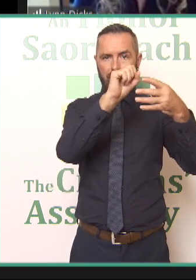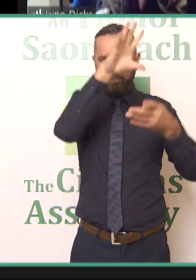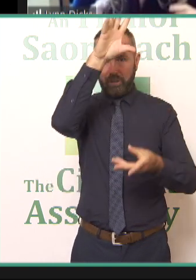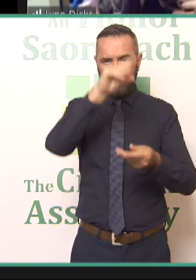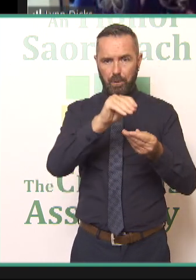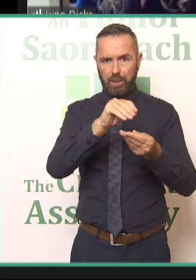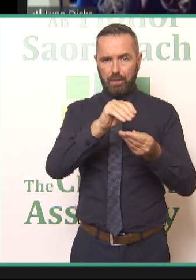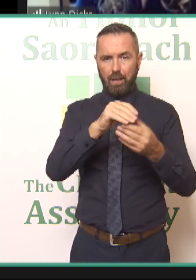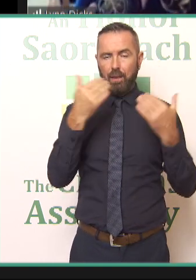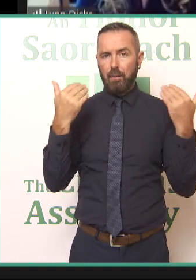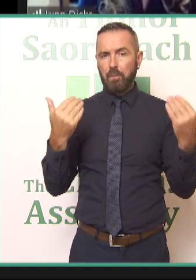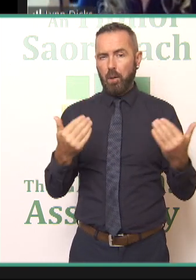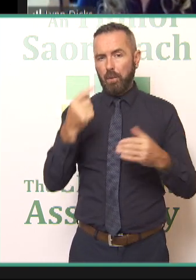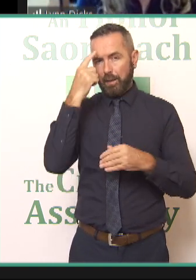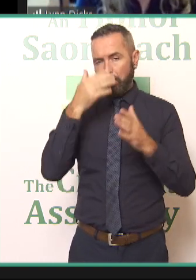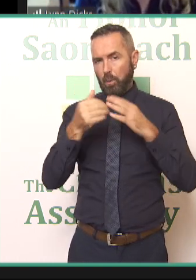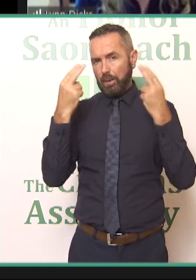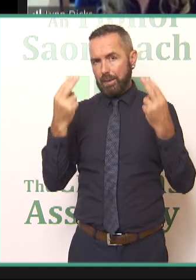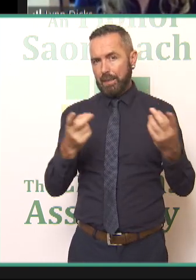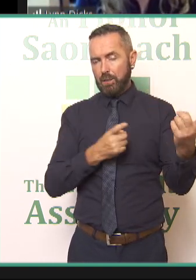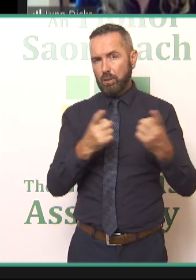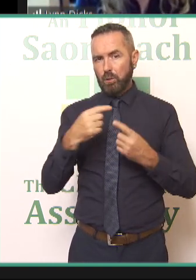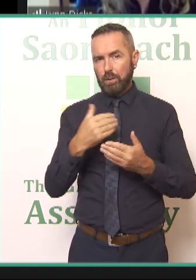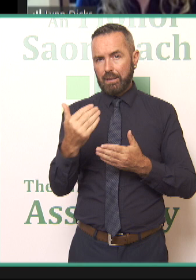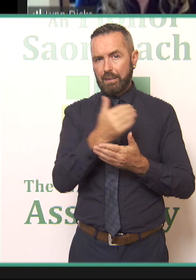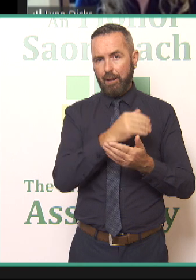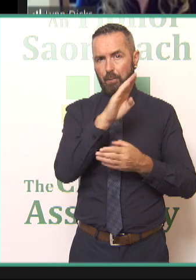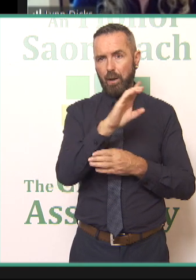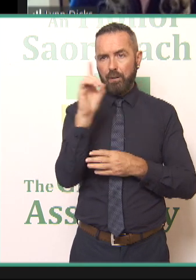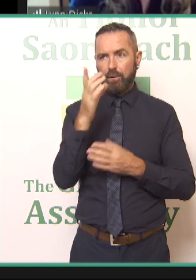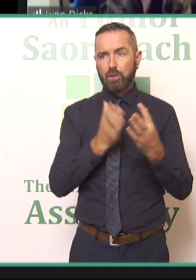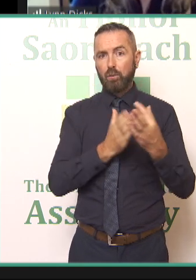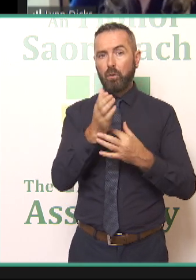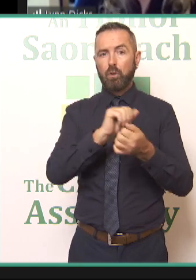um at the moment I think what we need to do to to save biodiversity through changing agriculture